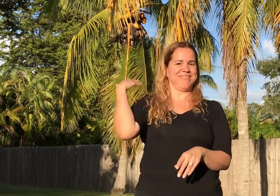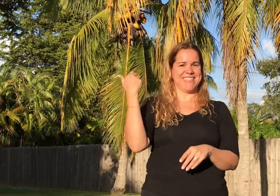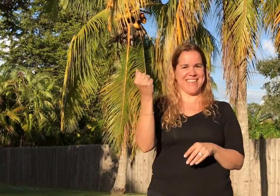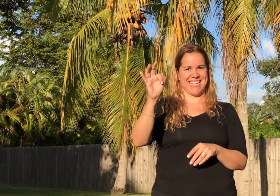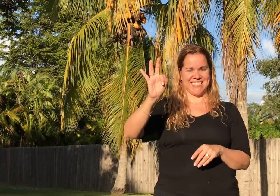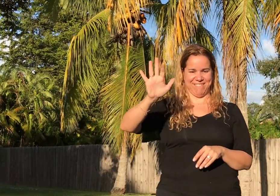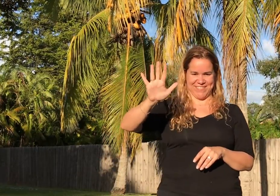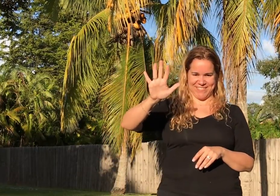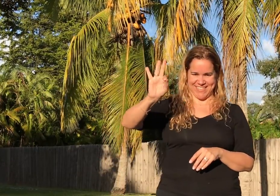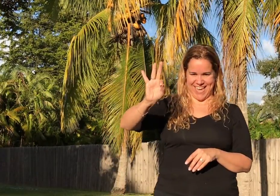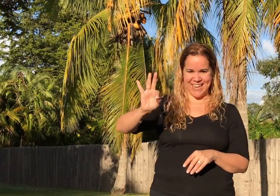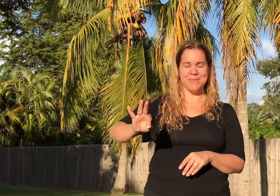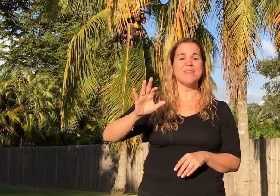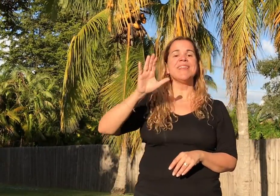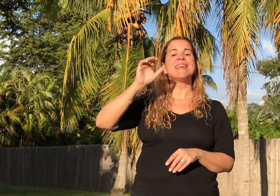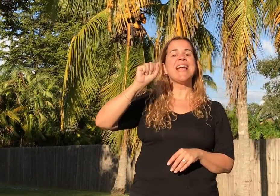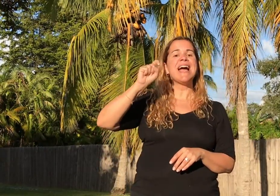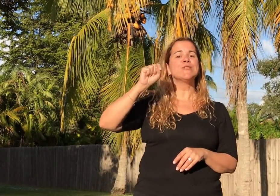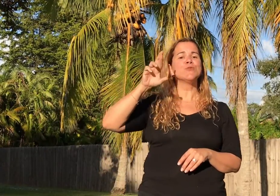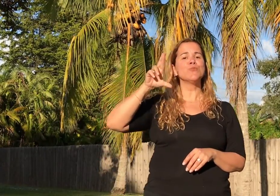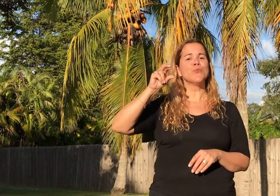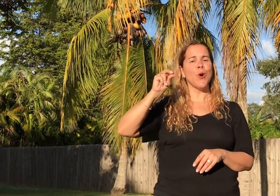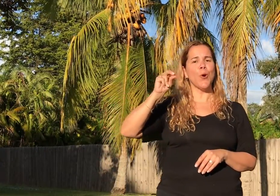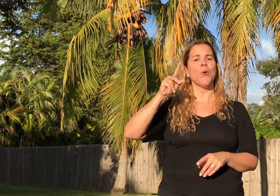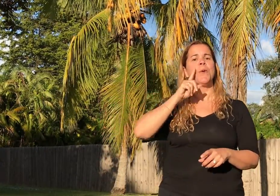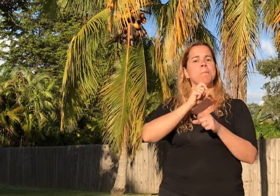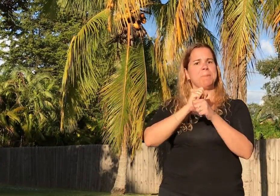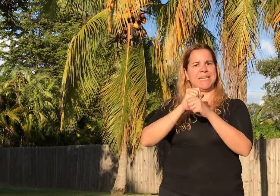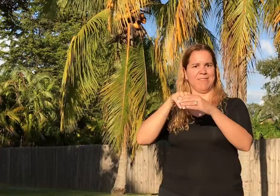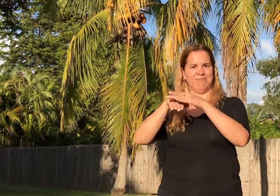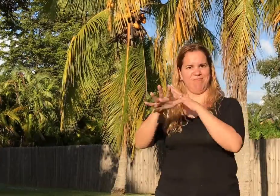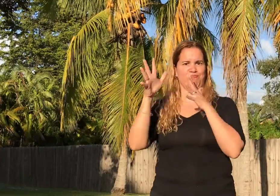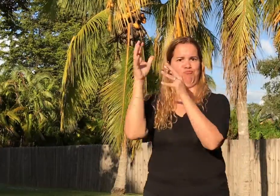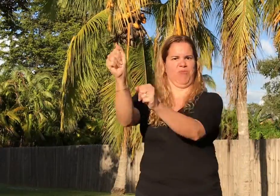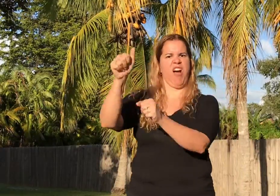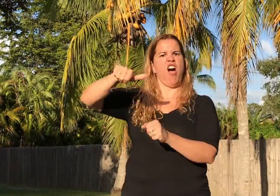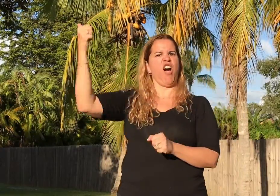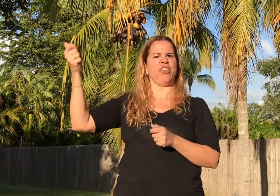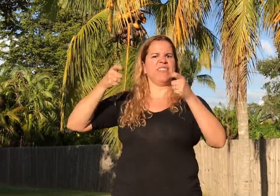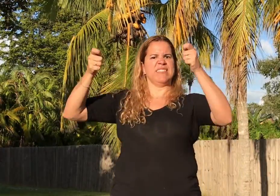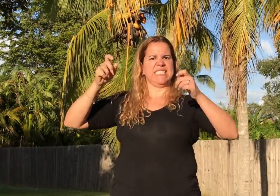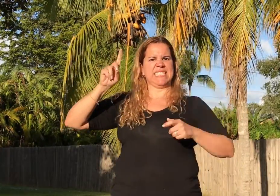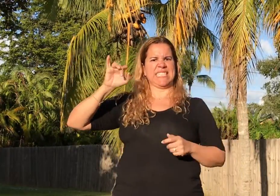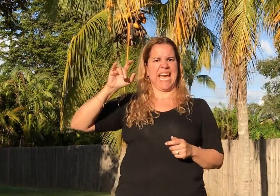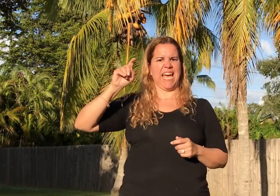It all started in 1959, when Castro overthrew Fulgencio Batista for leadership of Cuba.